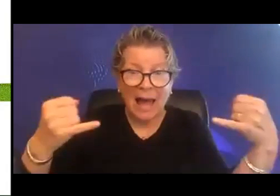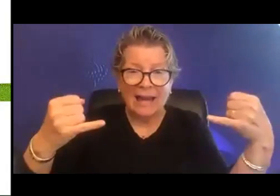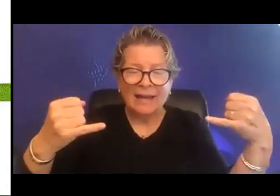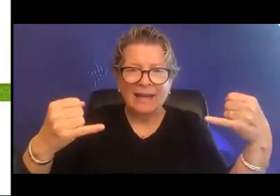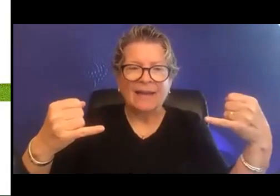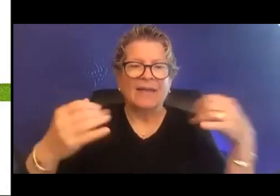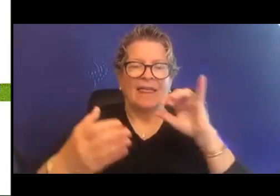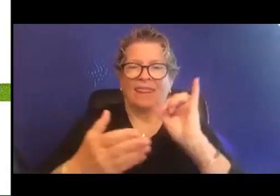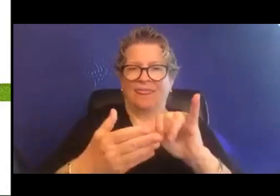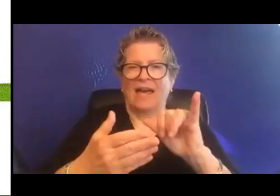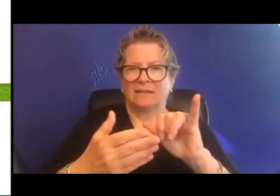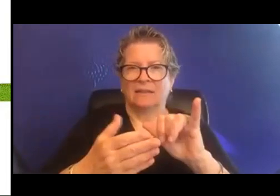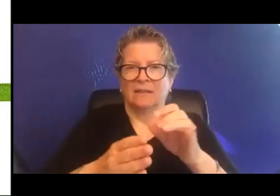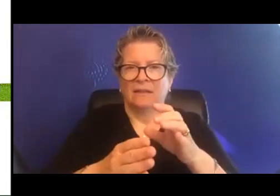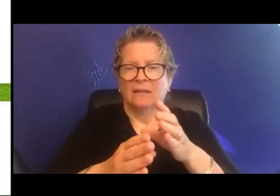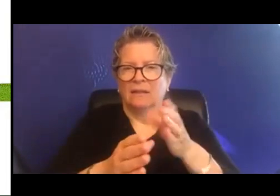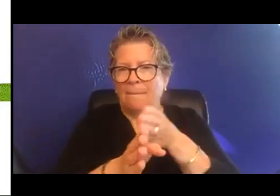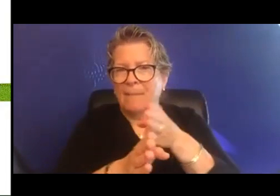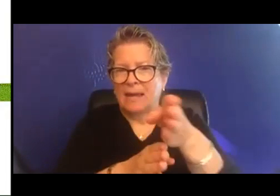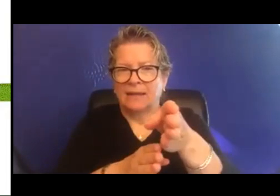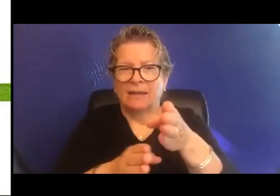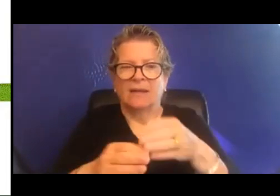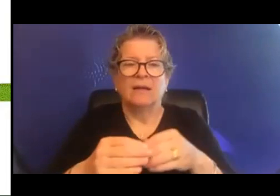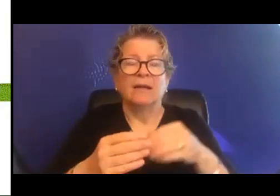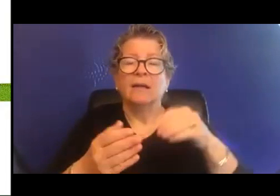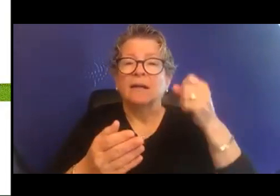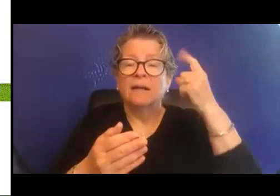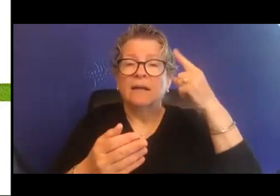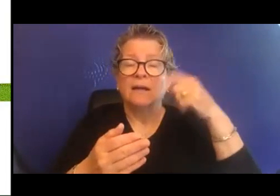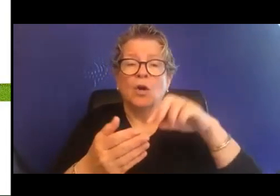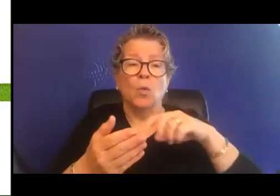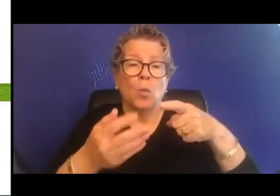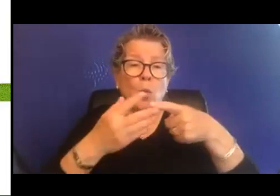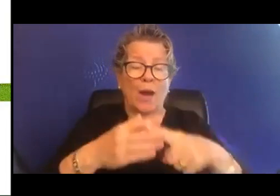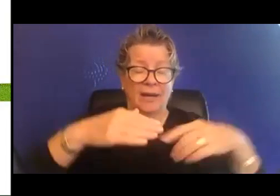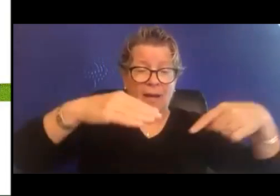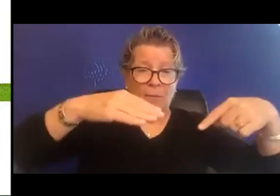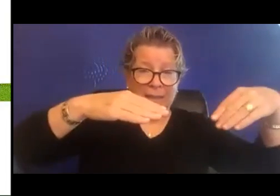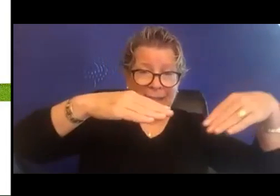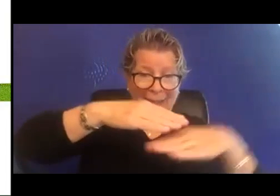main pipeline, and it's trenchless from the entry point over here to the exit point.